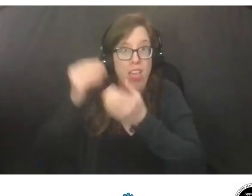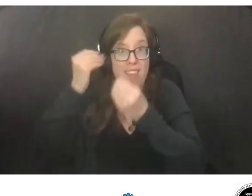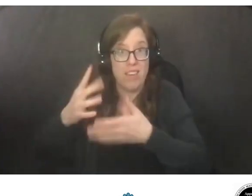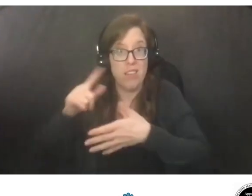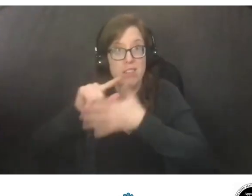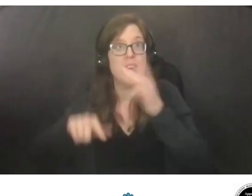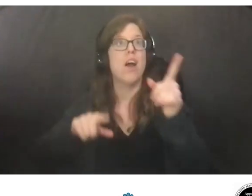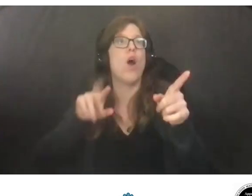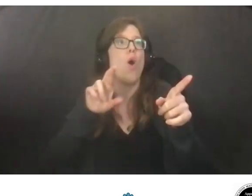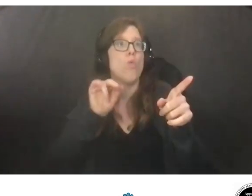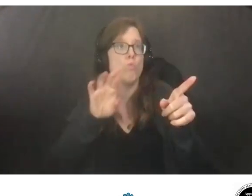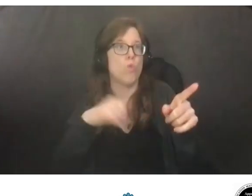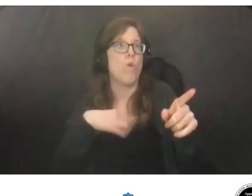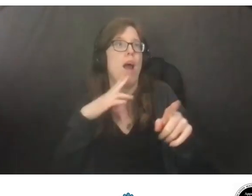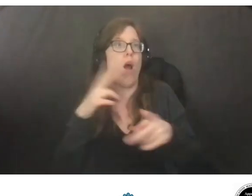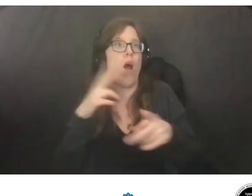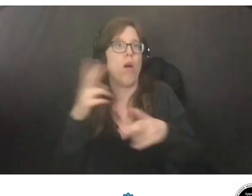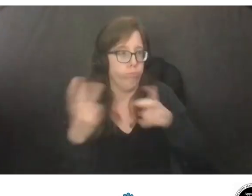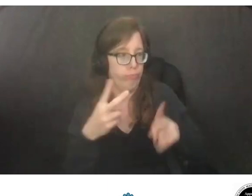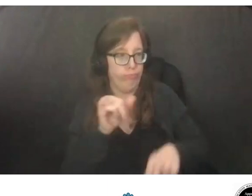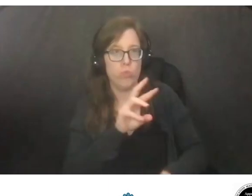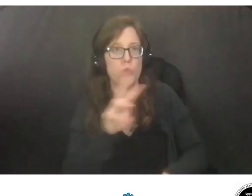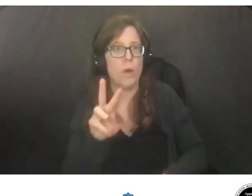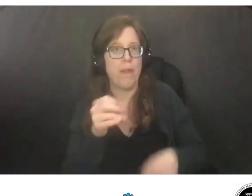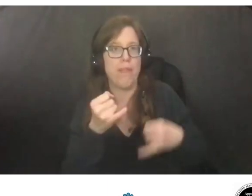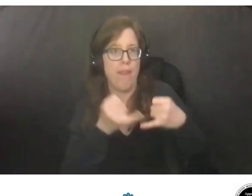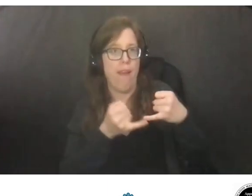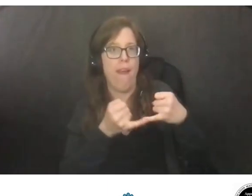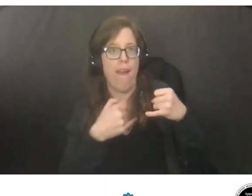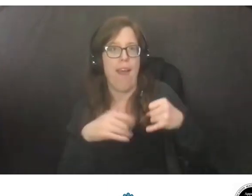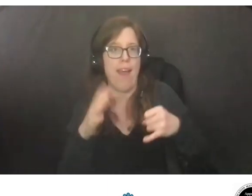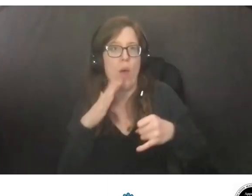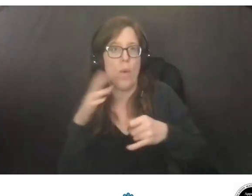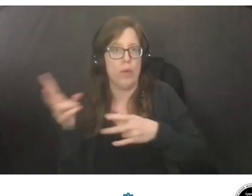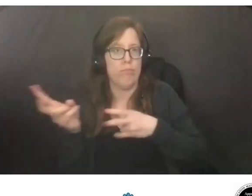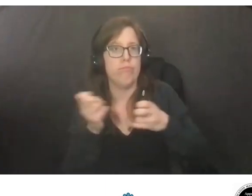Yes, Rose, I will. I'll put that website in there at the end. I'll grab it for you.